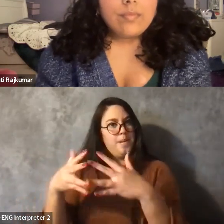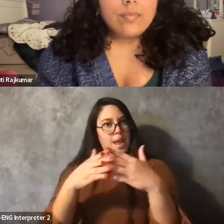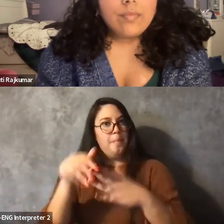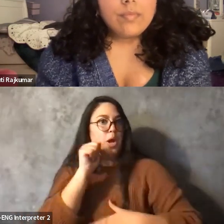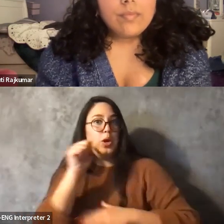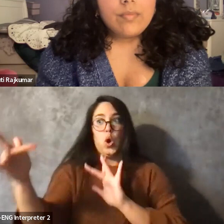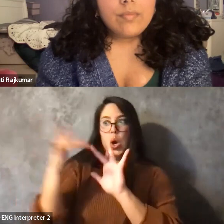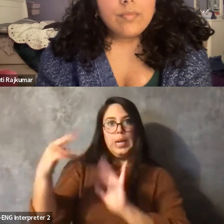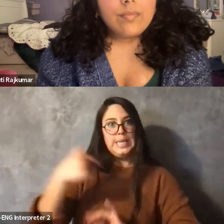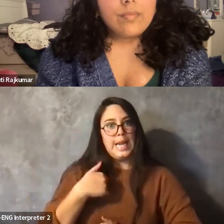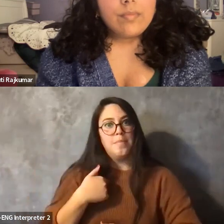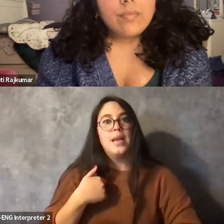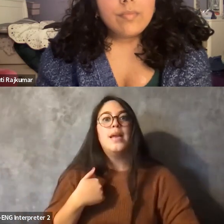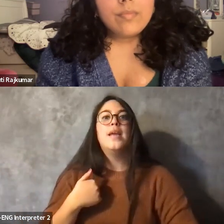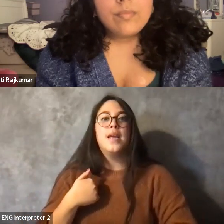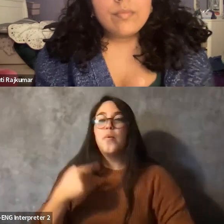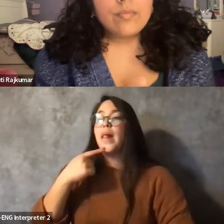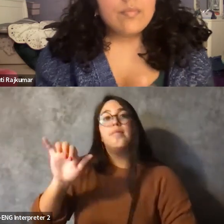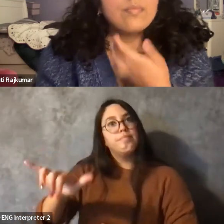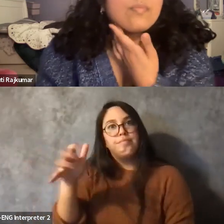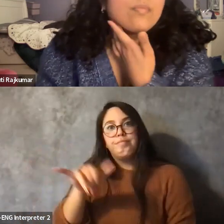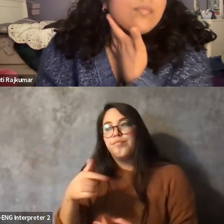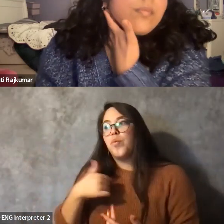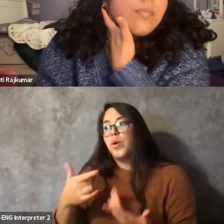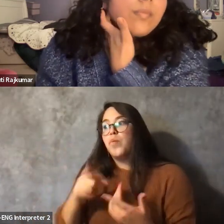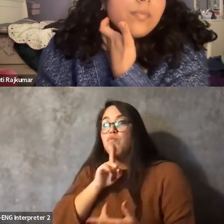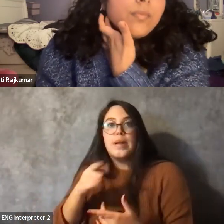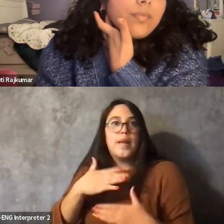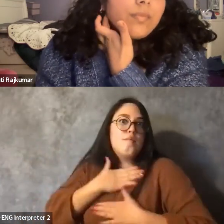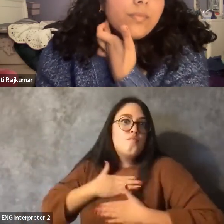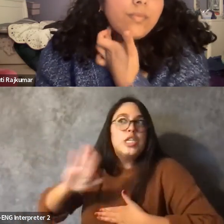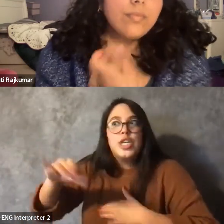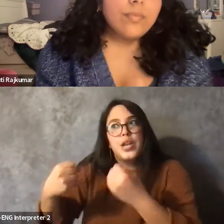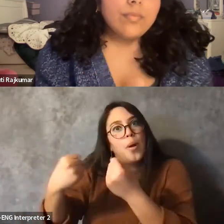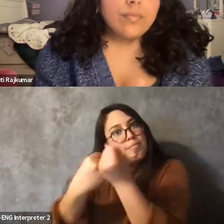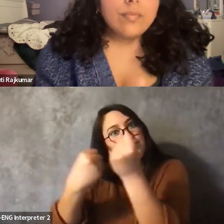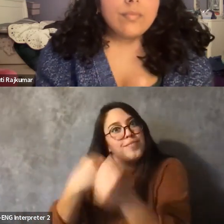we really appreciate your activism. However, we can't really promise anything.